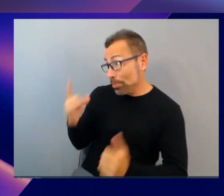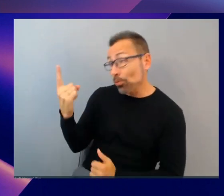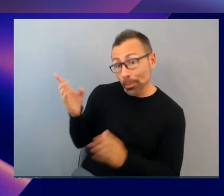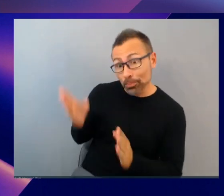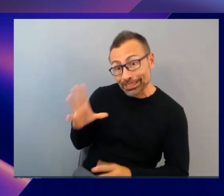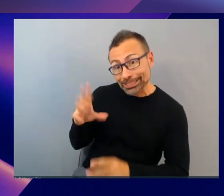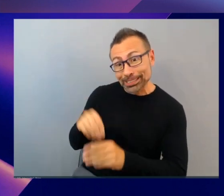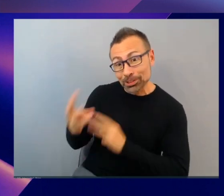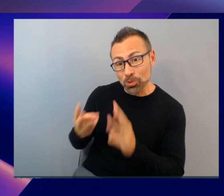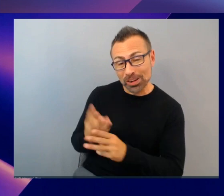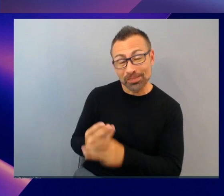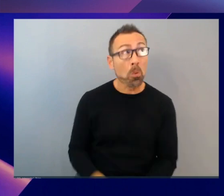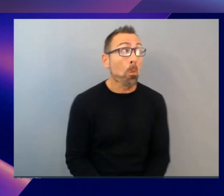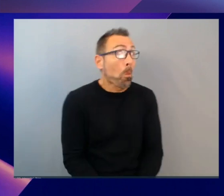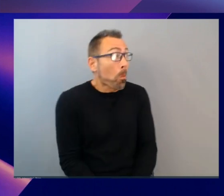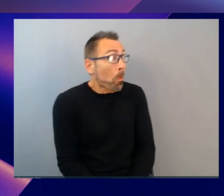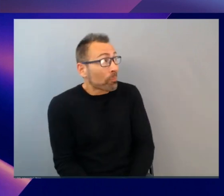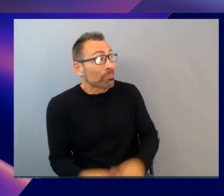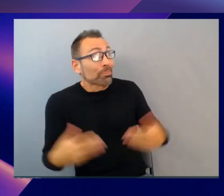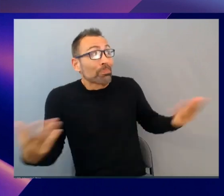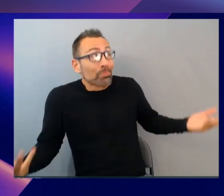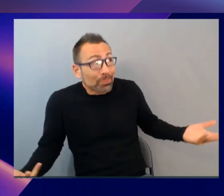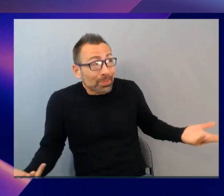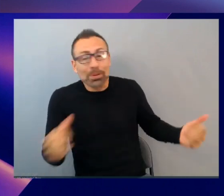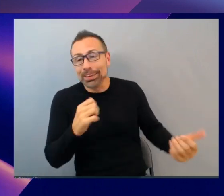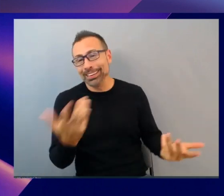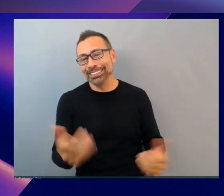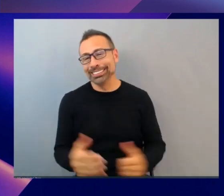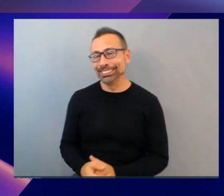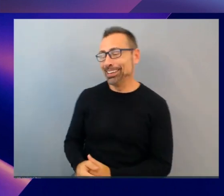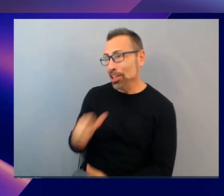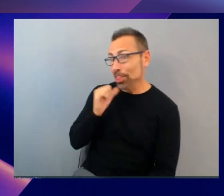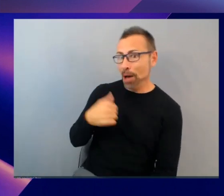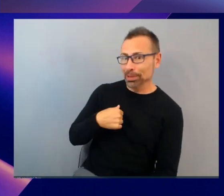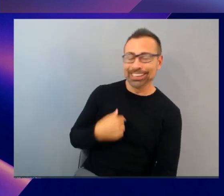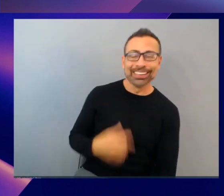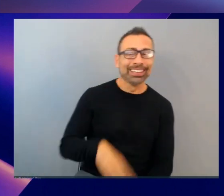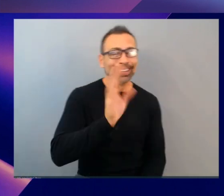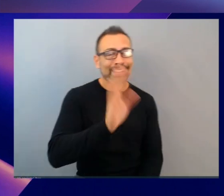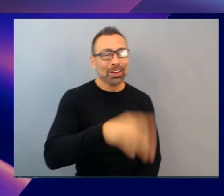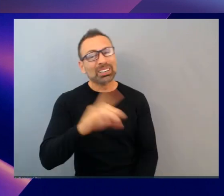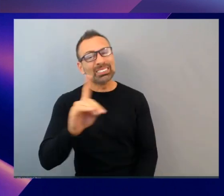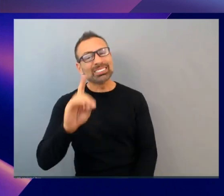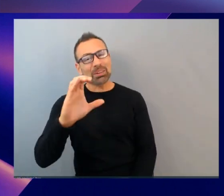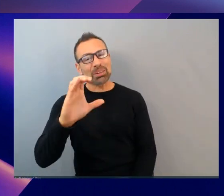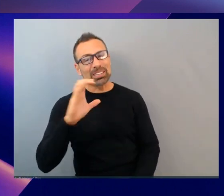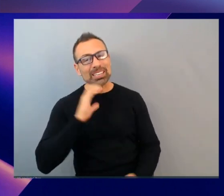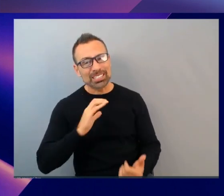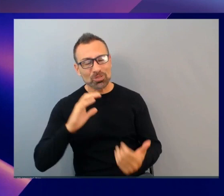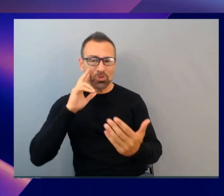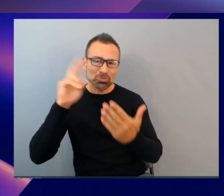Maybe, yeah. - But it's not me. But the documentation is supposed to be used that way, like, consulting the documentation.